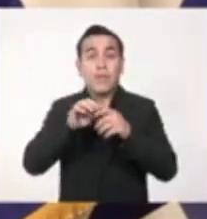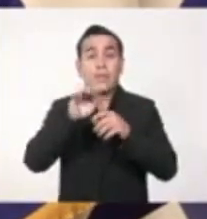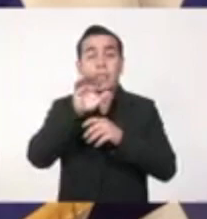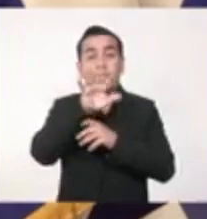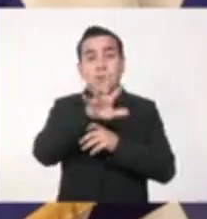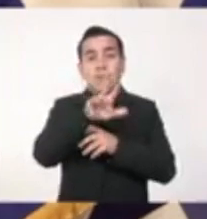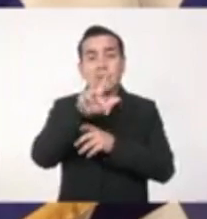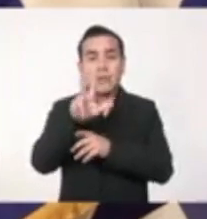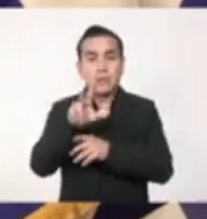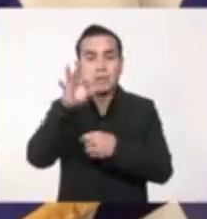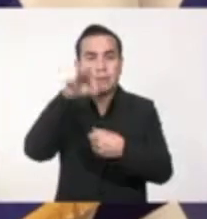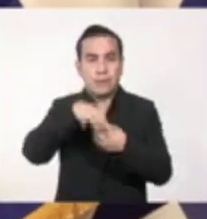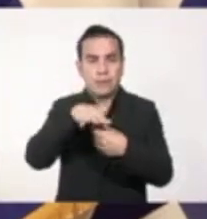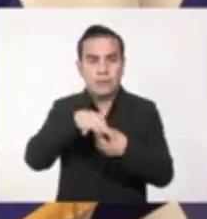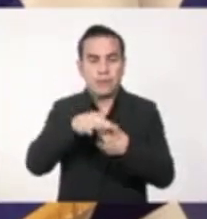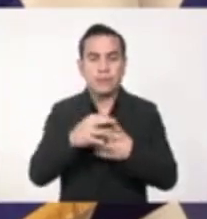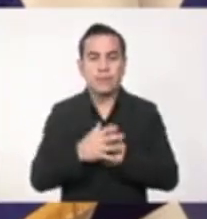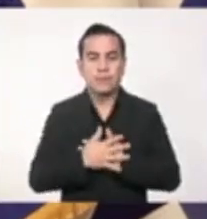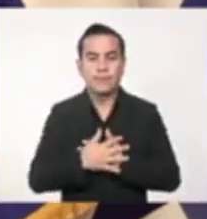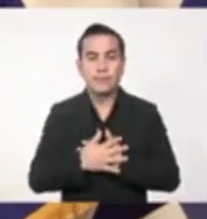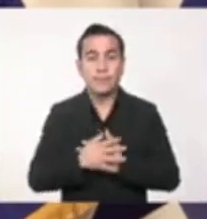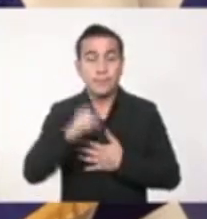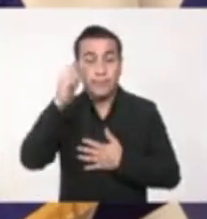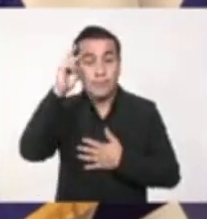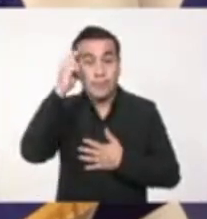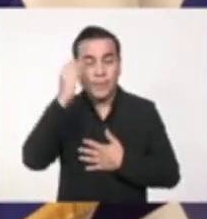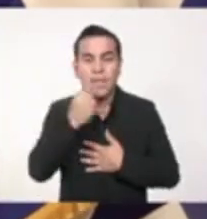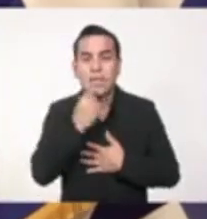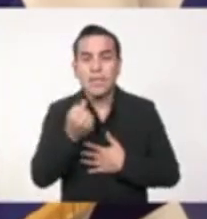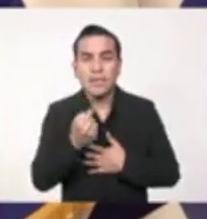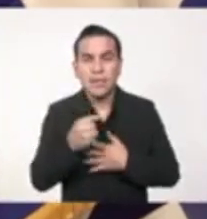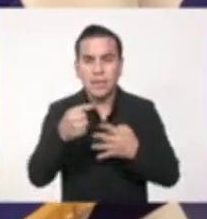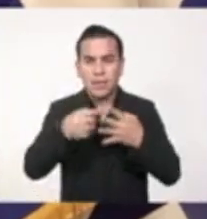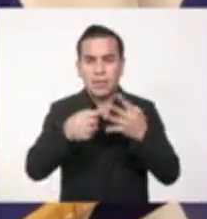elected. The constitution is giving him the power to